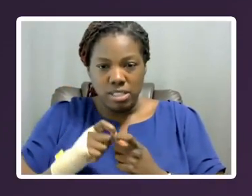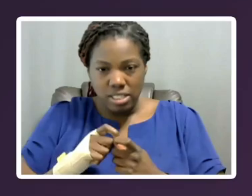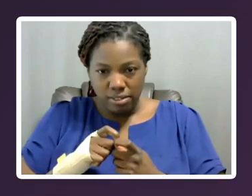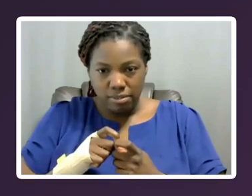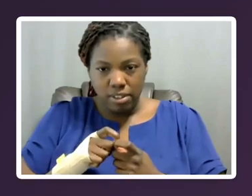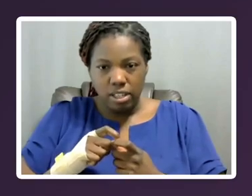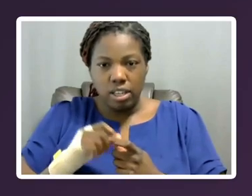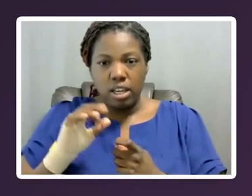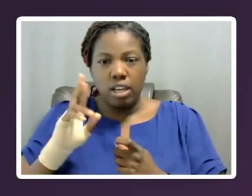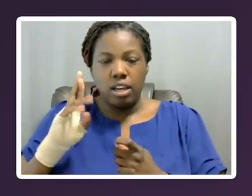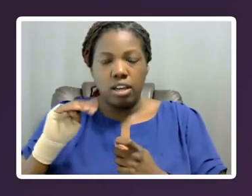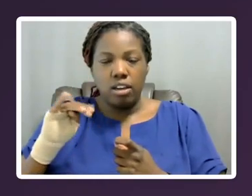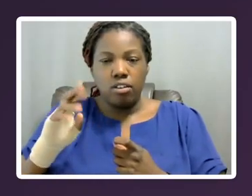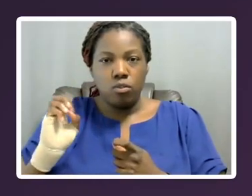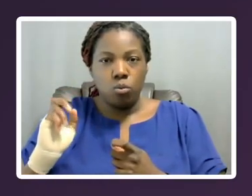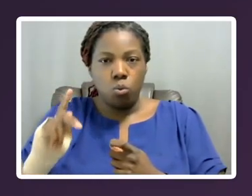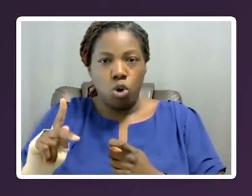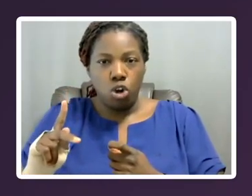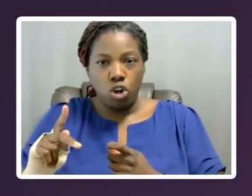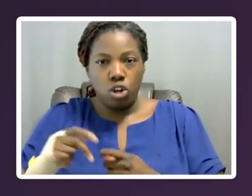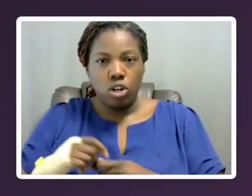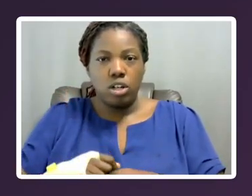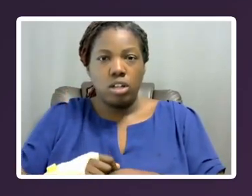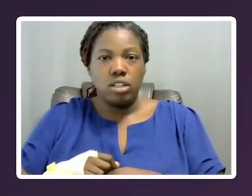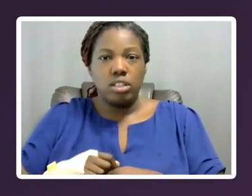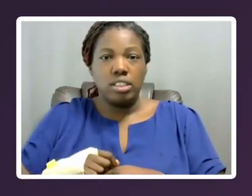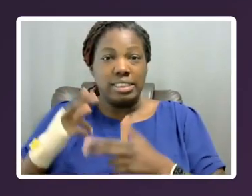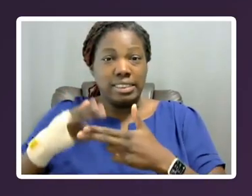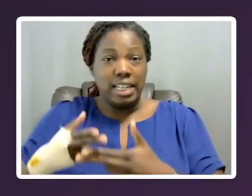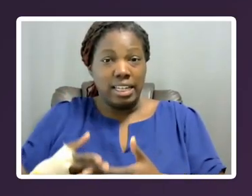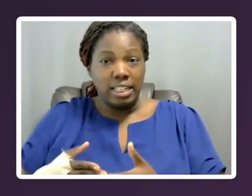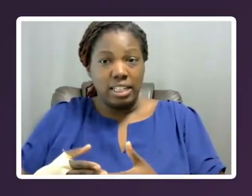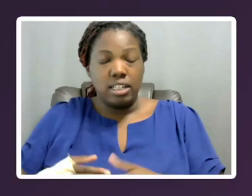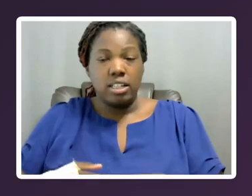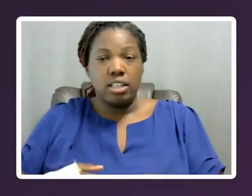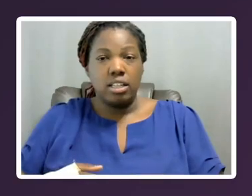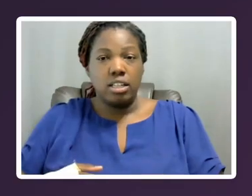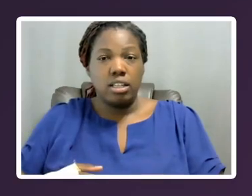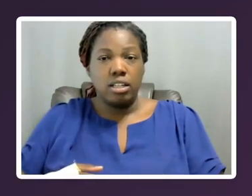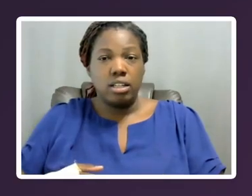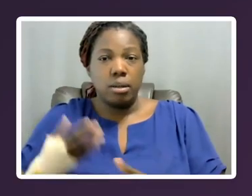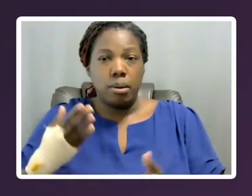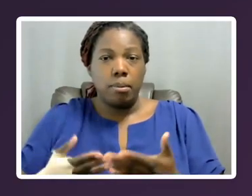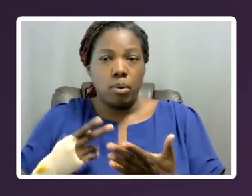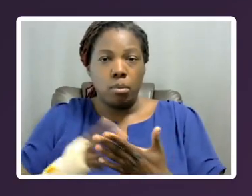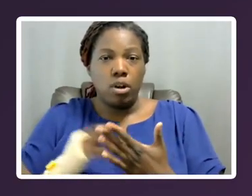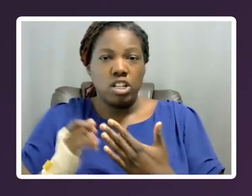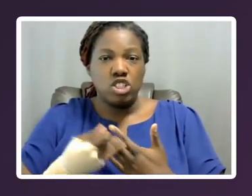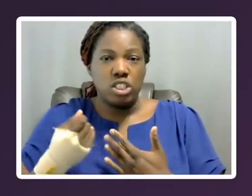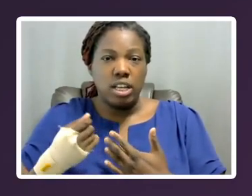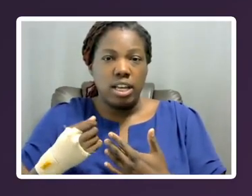Abbie Hitzemann: Citing as in? Eden Cho: And perhaps it was Project Zero? Abbie Hitzemann: Yeah. It would be